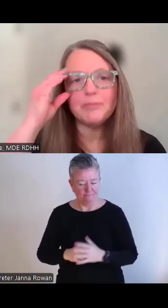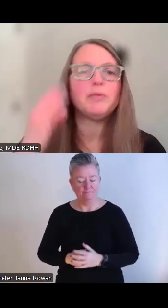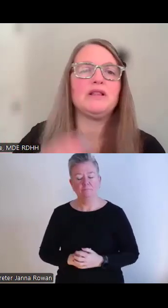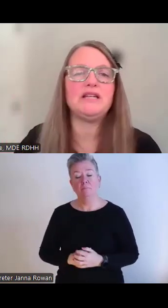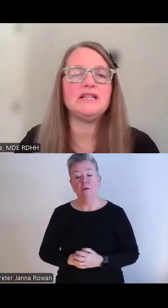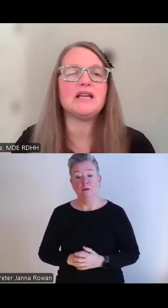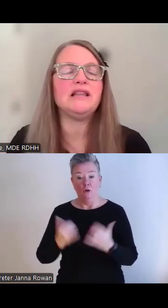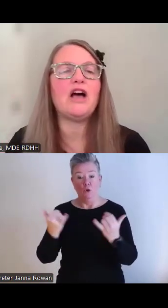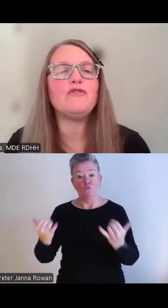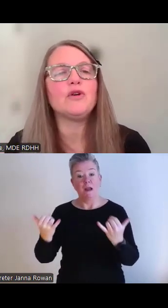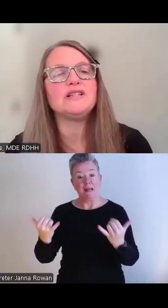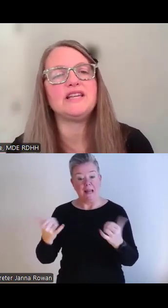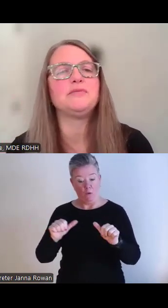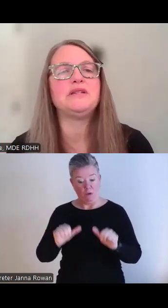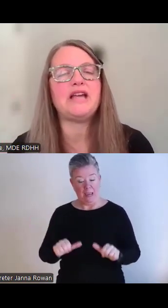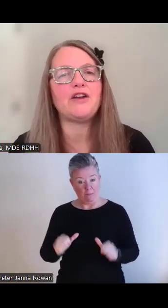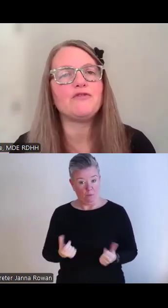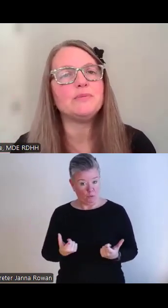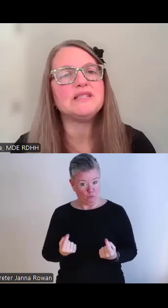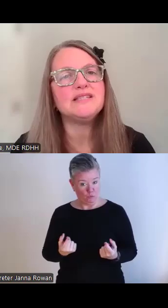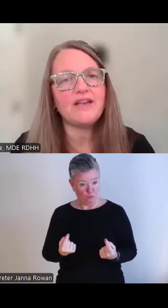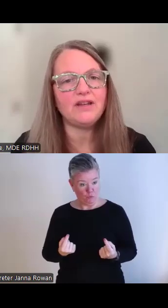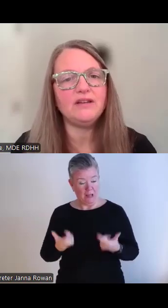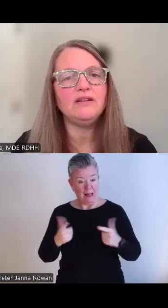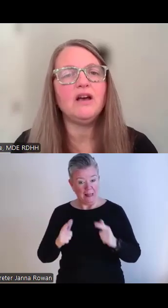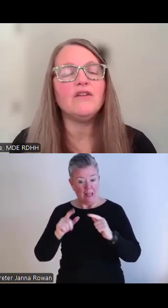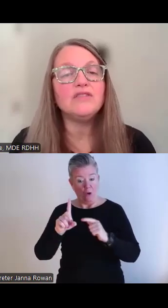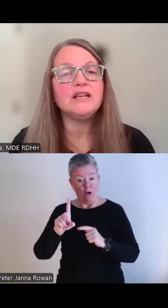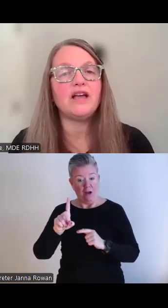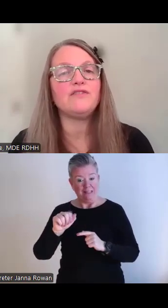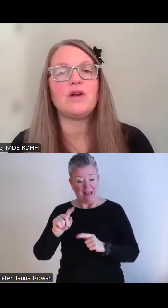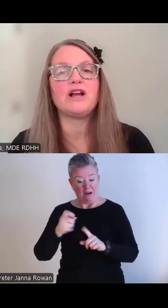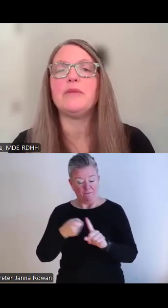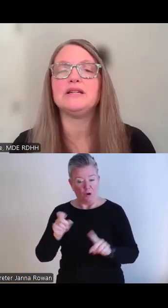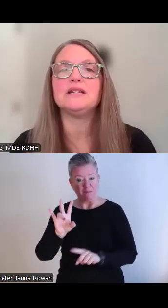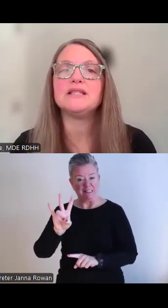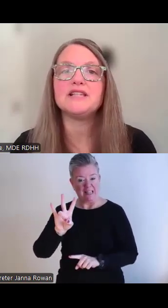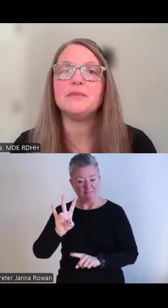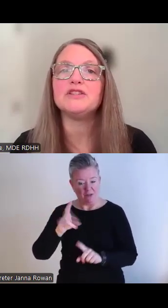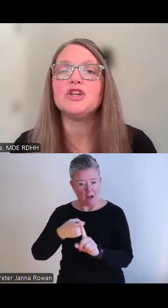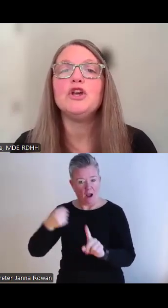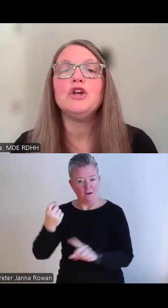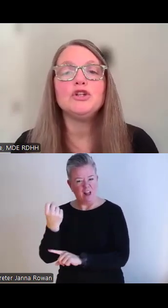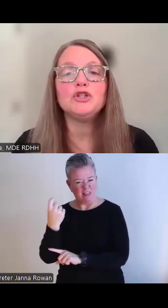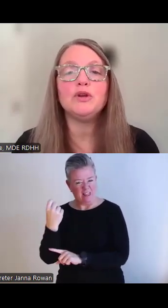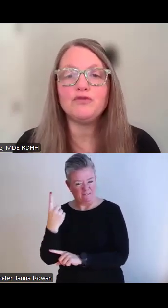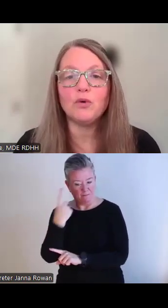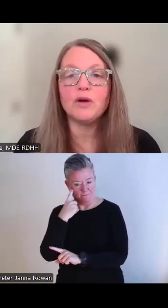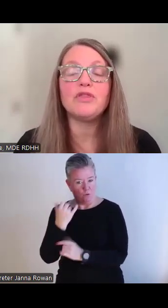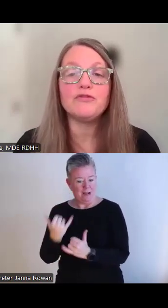capabilities allow for assessment data from seven of the eleven recommended assessments to inform